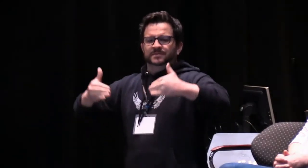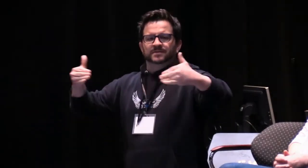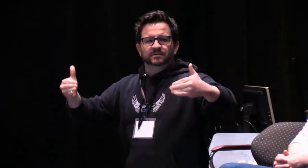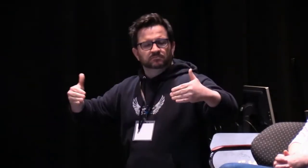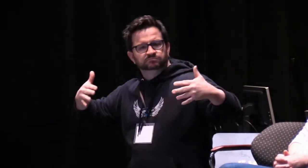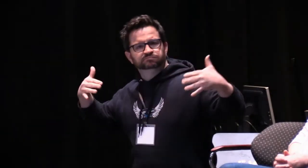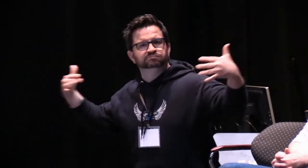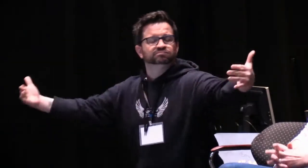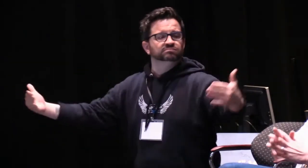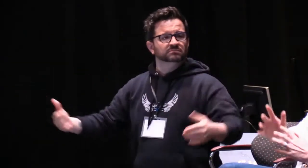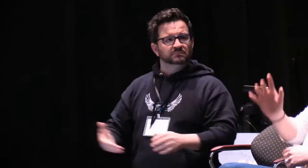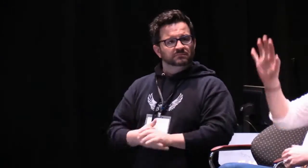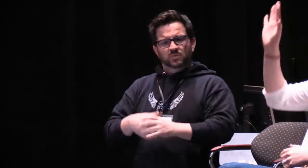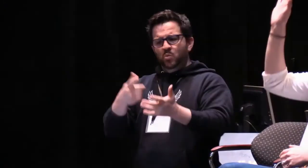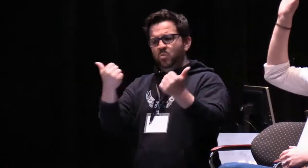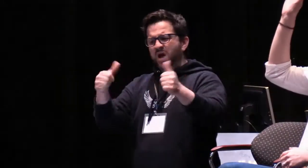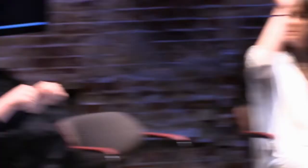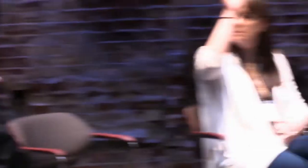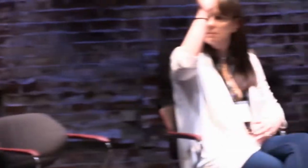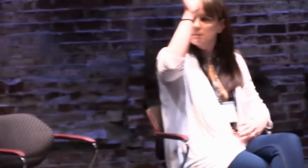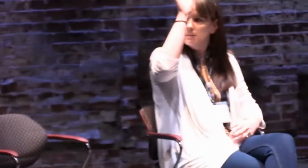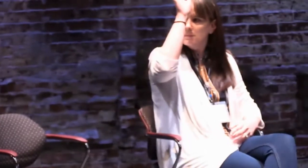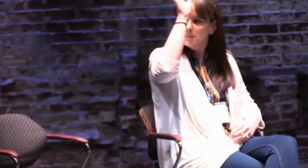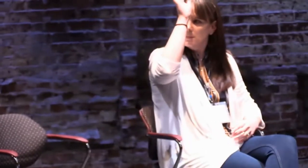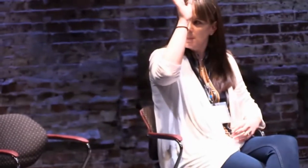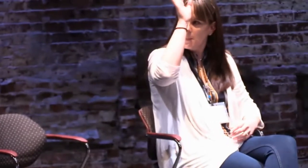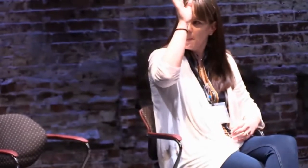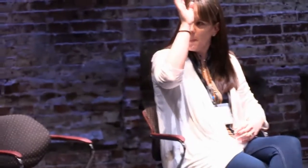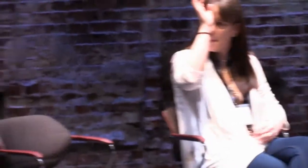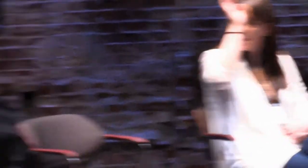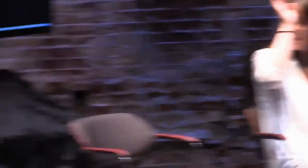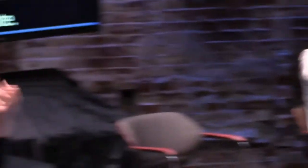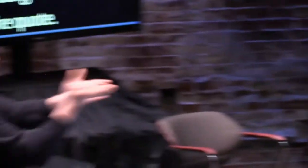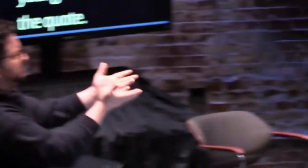How can we cross that boundary, how can we expand into the outer peripheral?